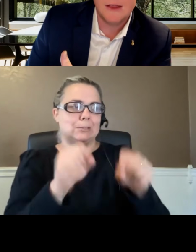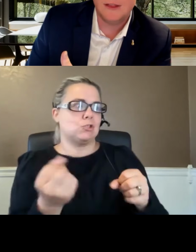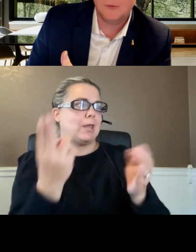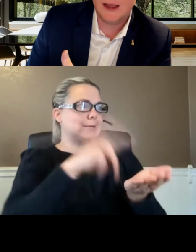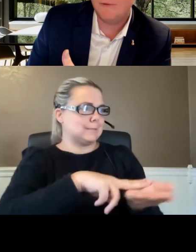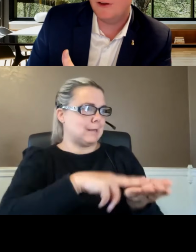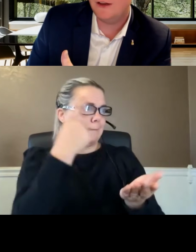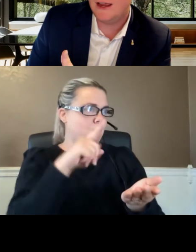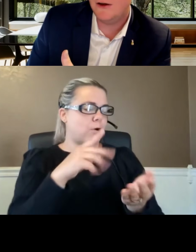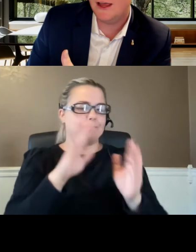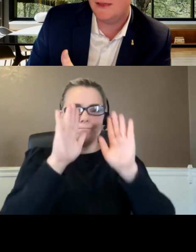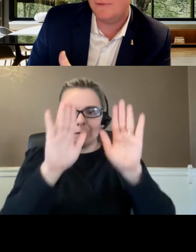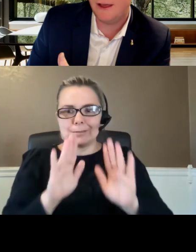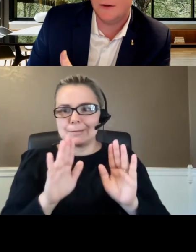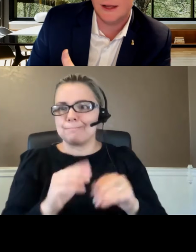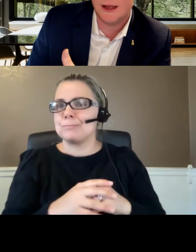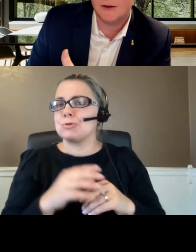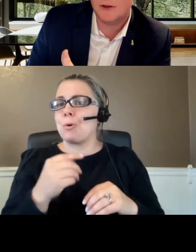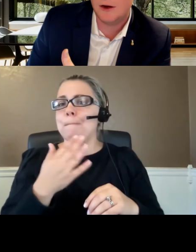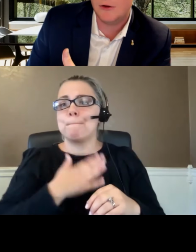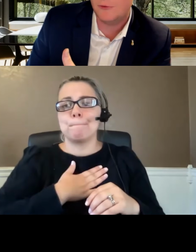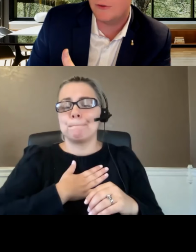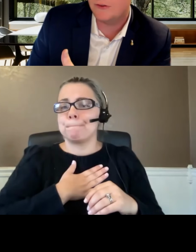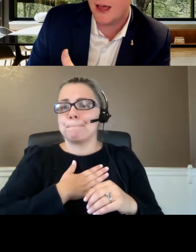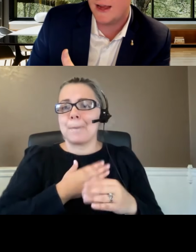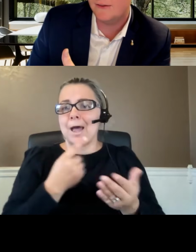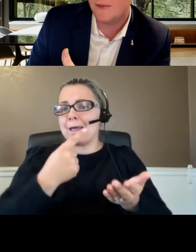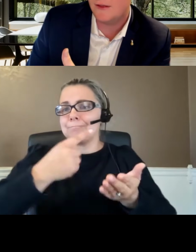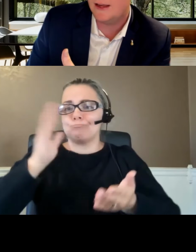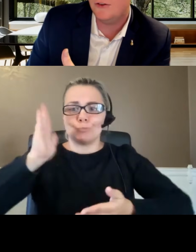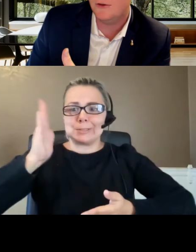So that's what I have for you today. Here again that final QR code for the slides, and the link